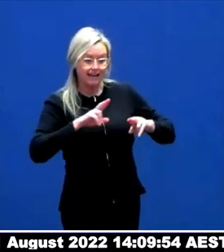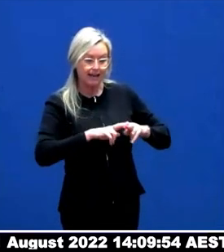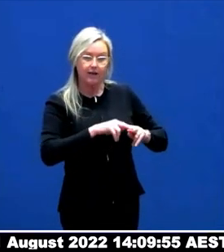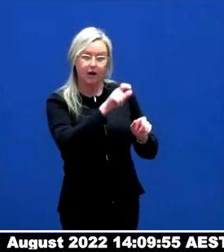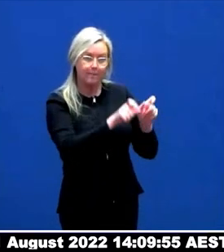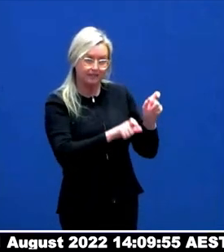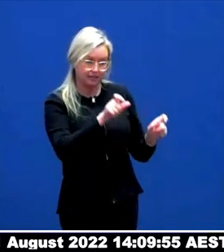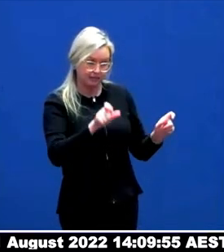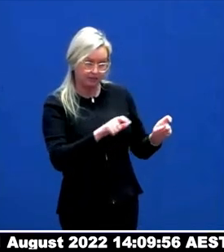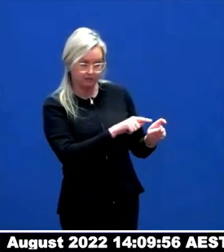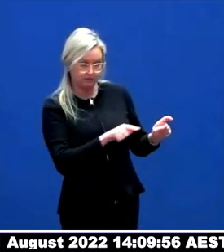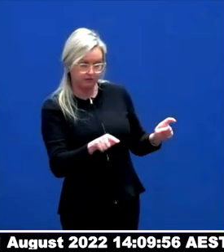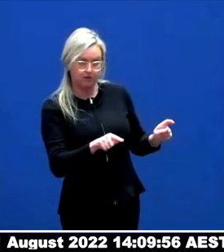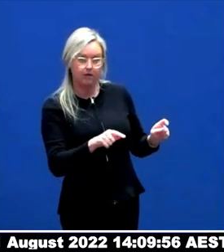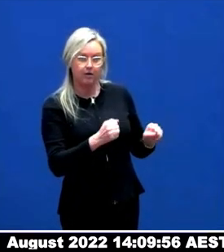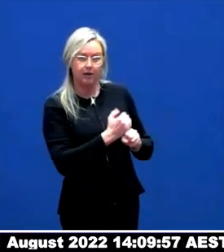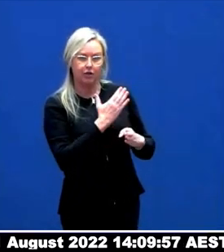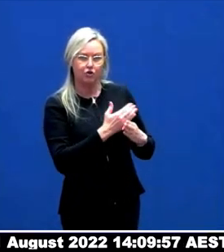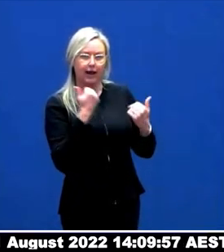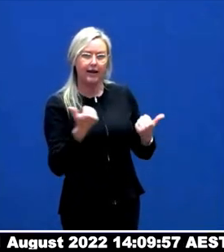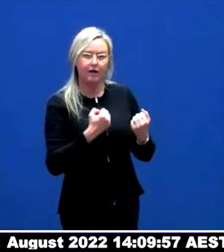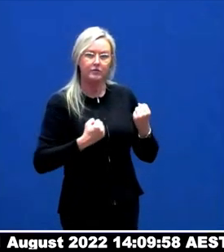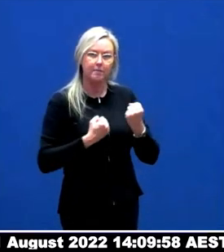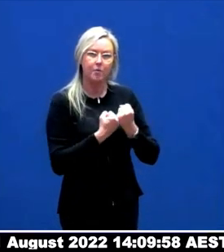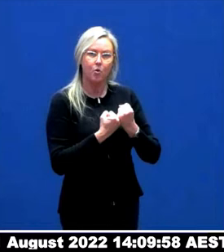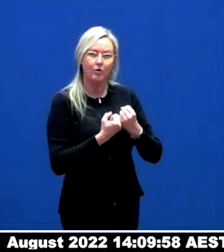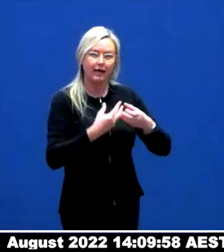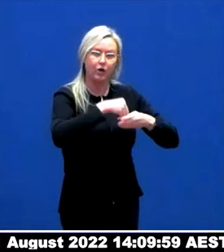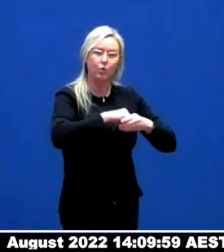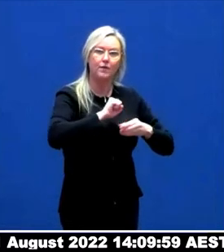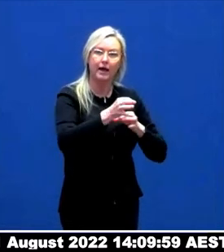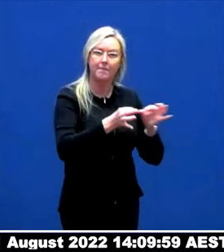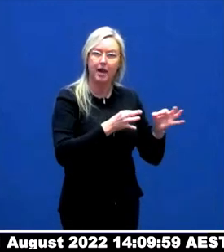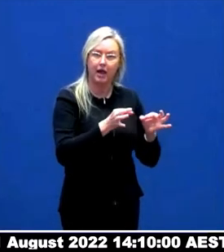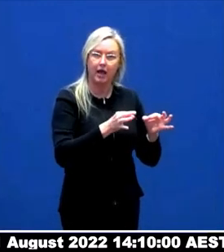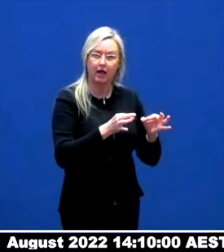by ensuring they have adequate supports in their plan that will assist them to maintain